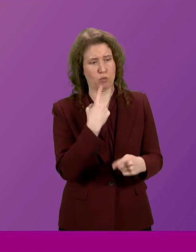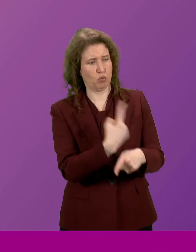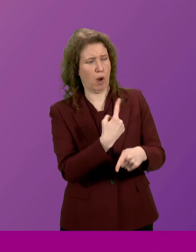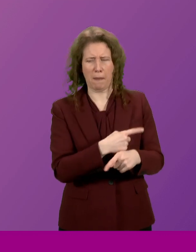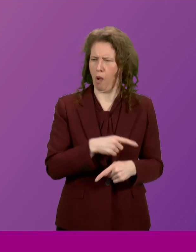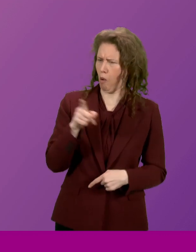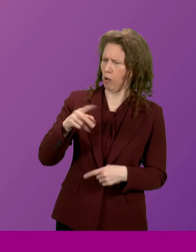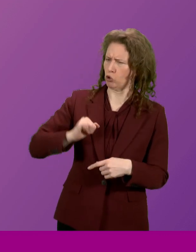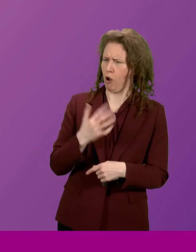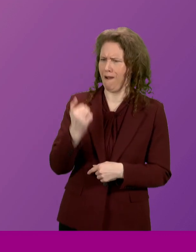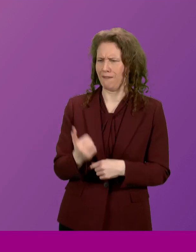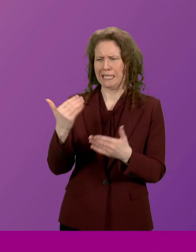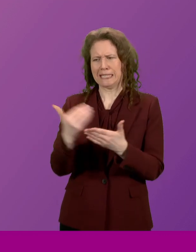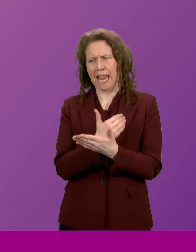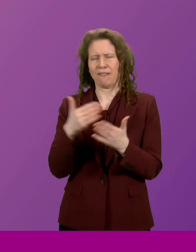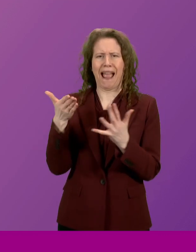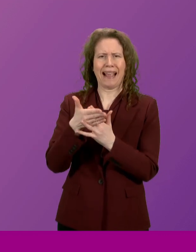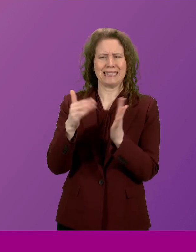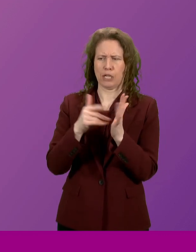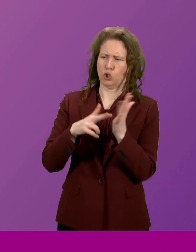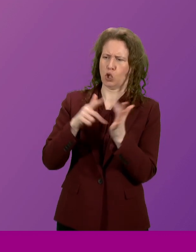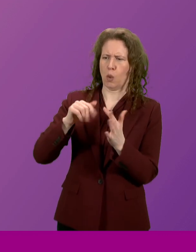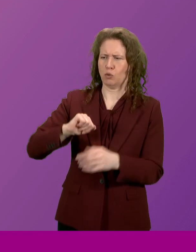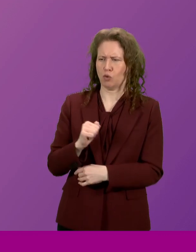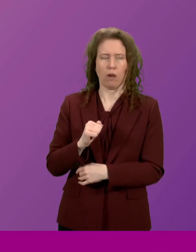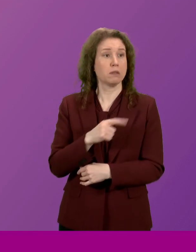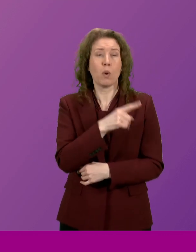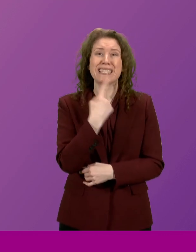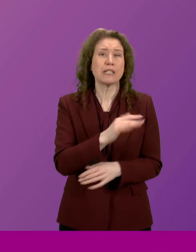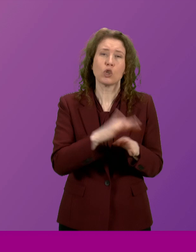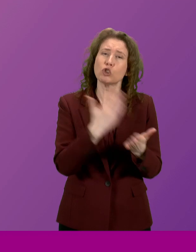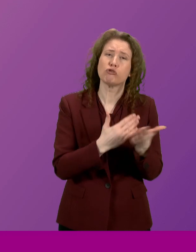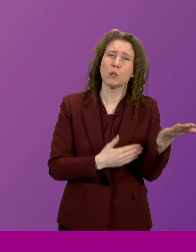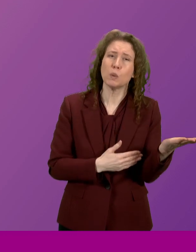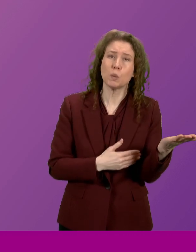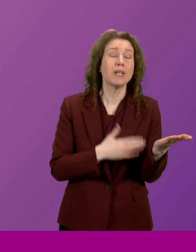access zones legislation in Scotland were untrue. They were incorrect,